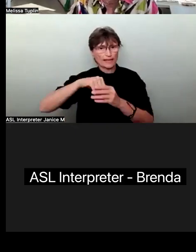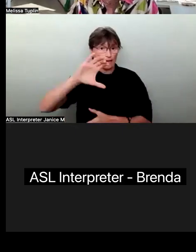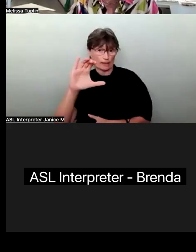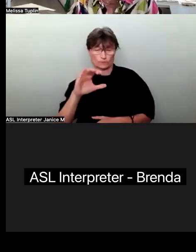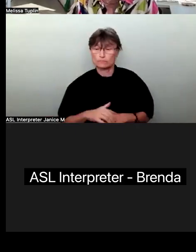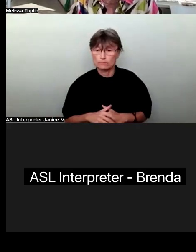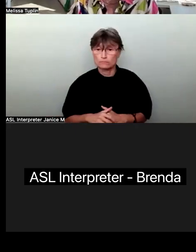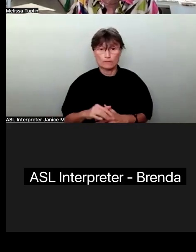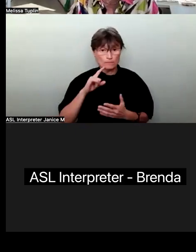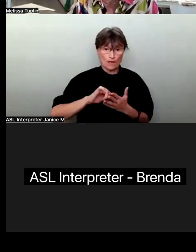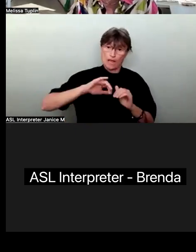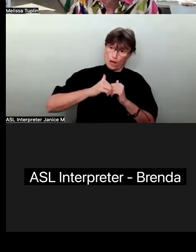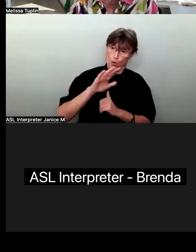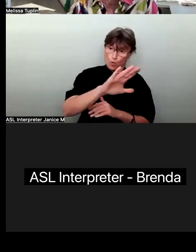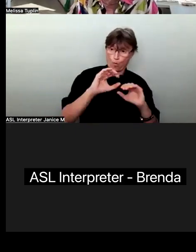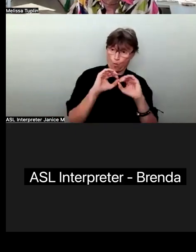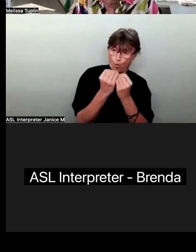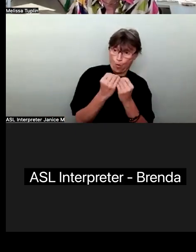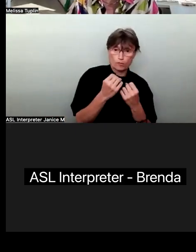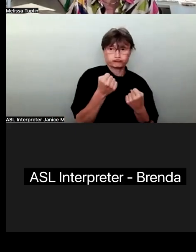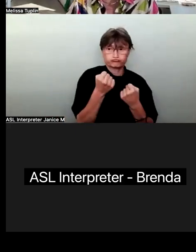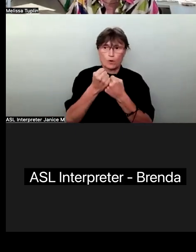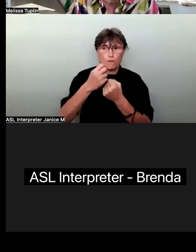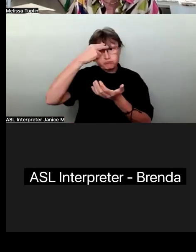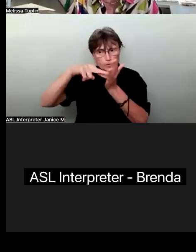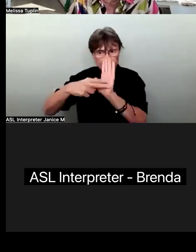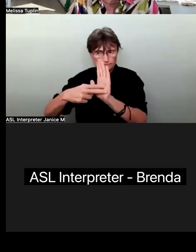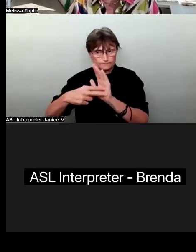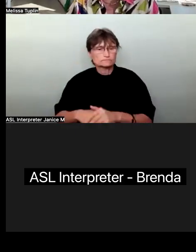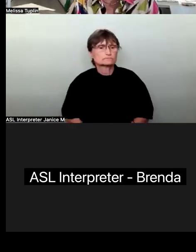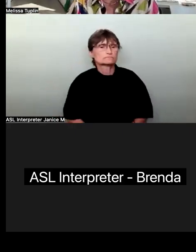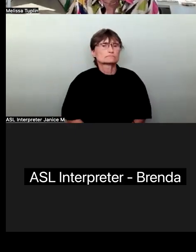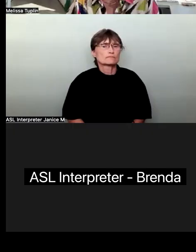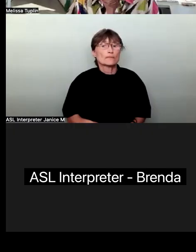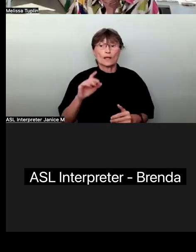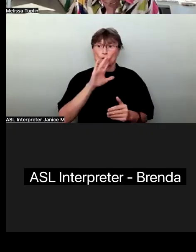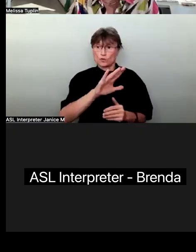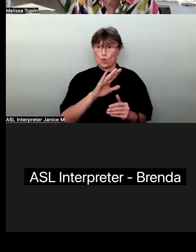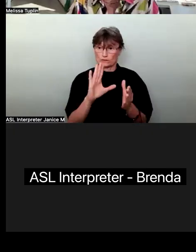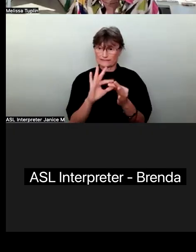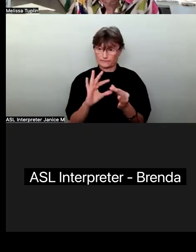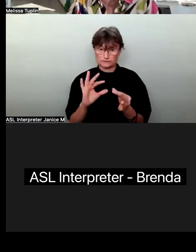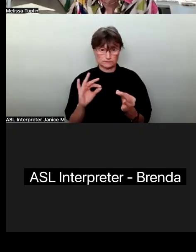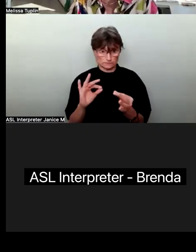organization contributes to purpose. These statements and the accompanying application